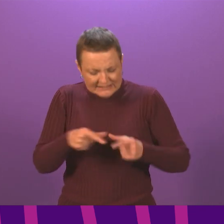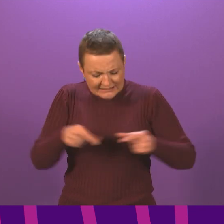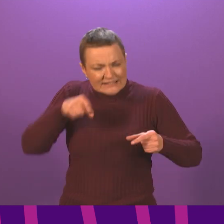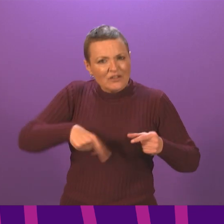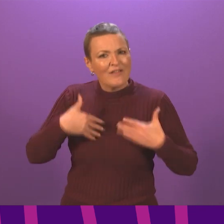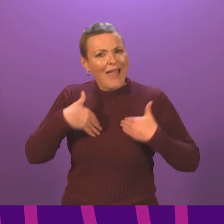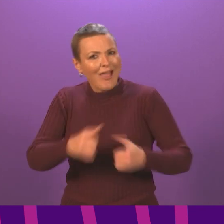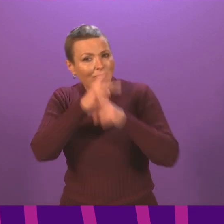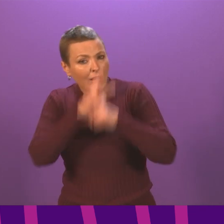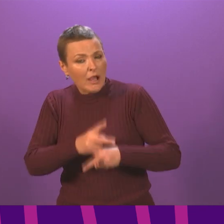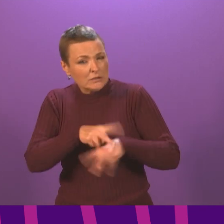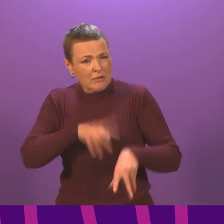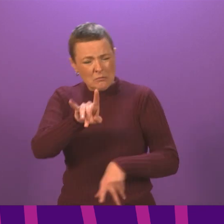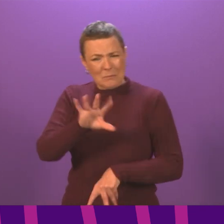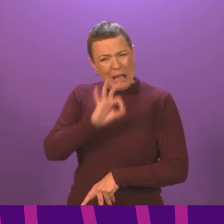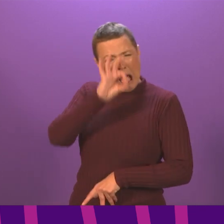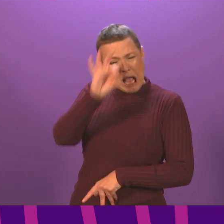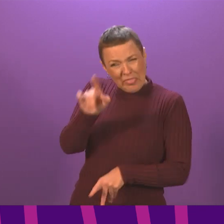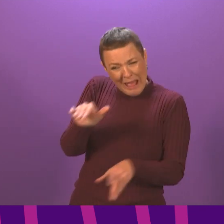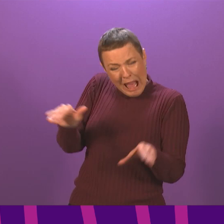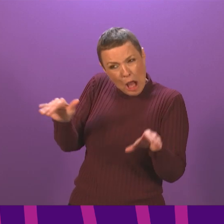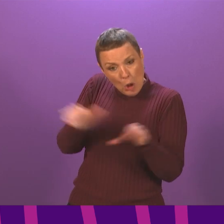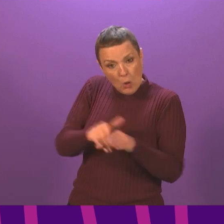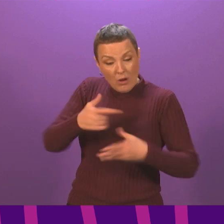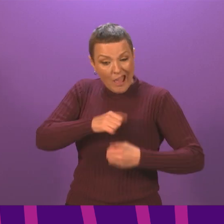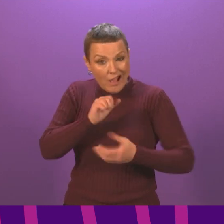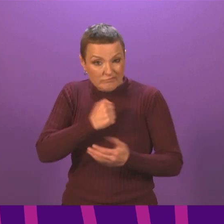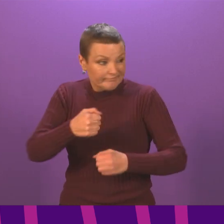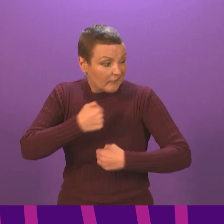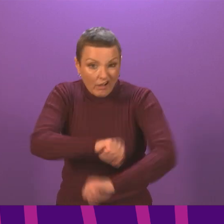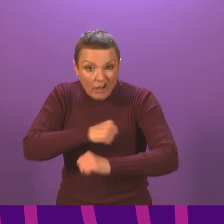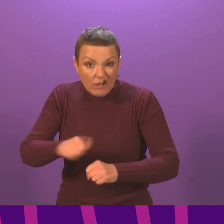Will that testing also include maintenance staff who may be required to enter wards or